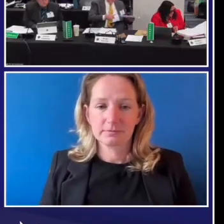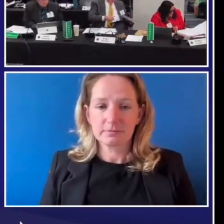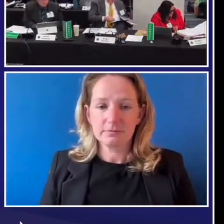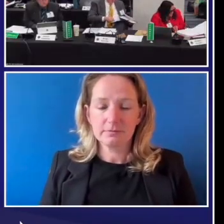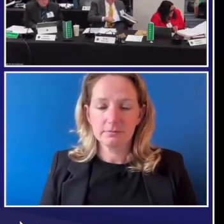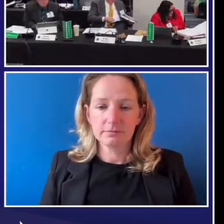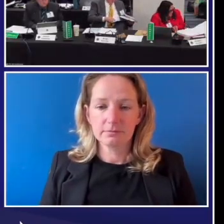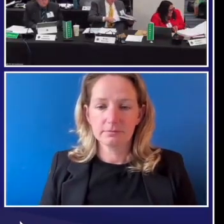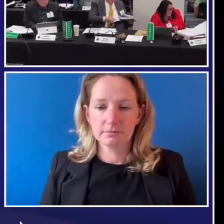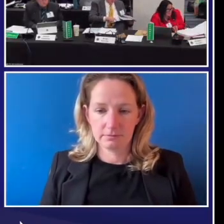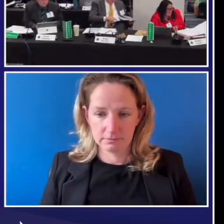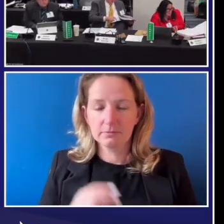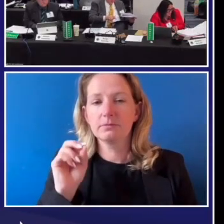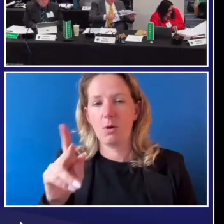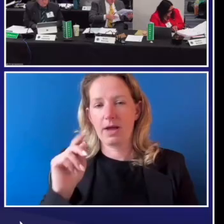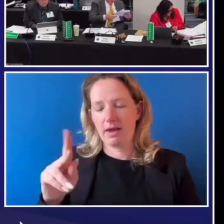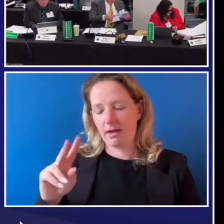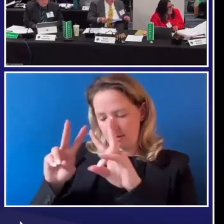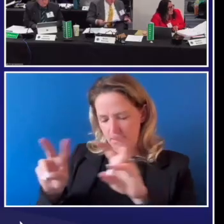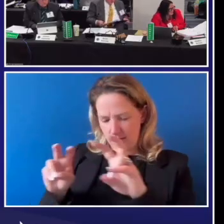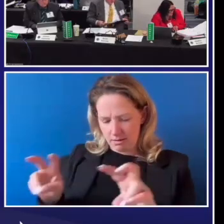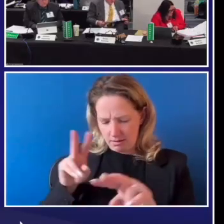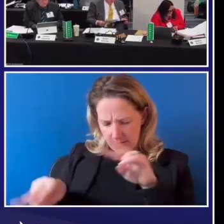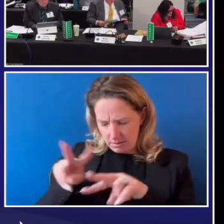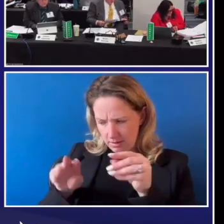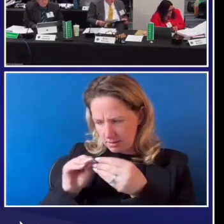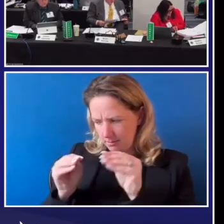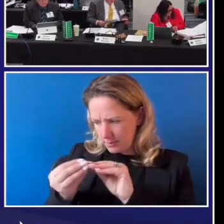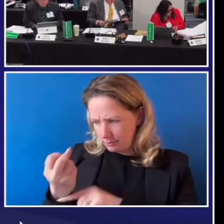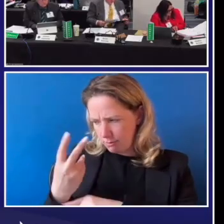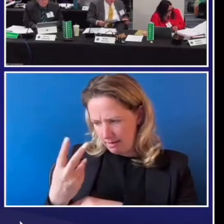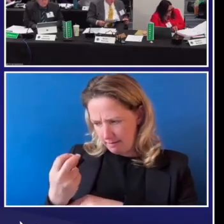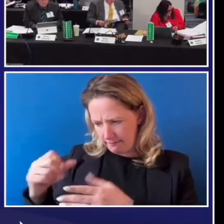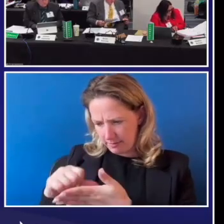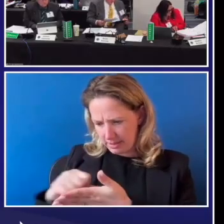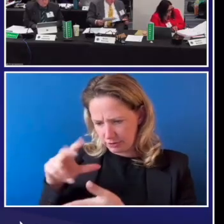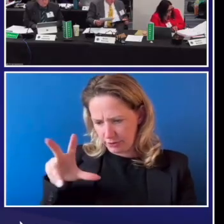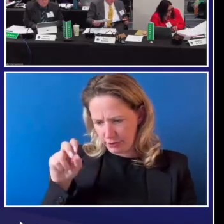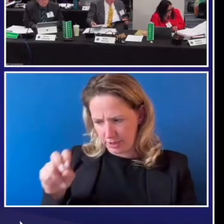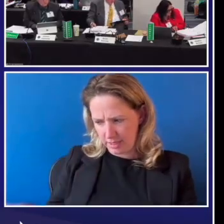So looking at number 12 on page 30 with the chief executive